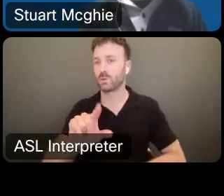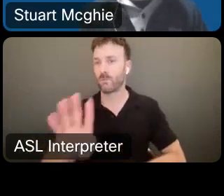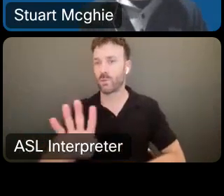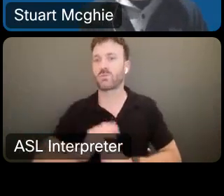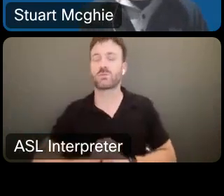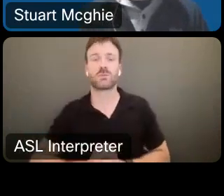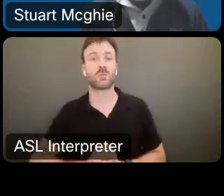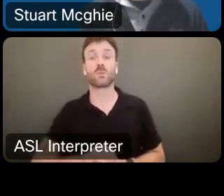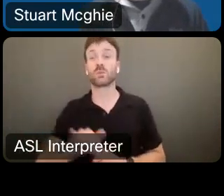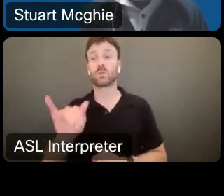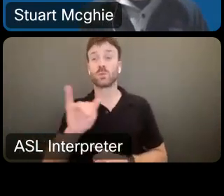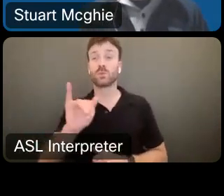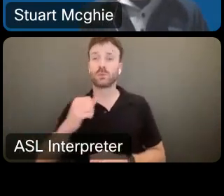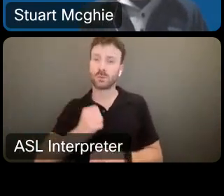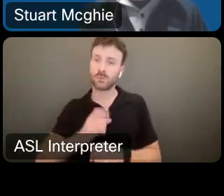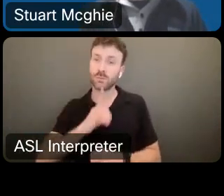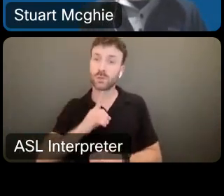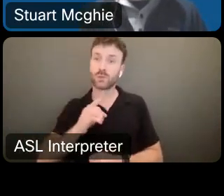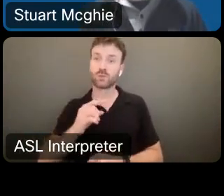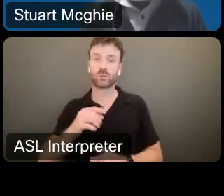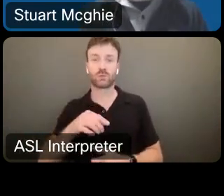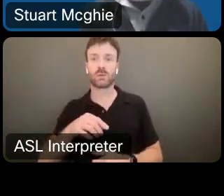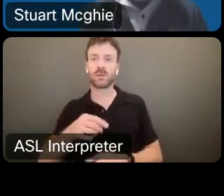Also ensuring that they're safe paths of travel and